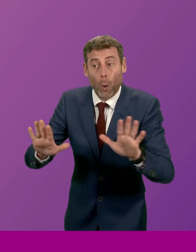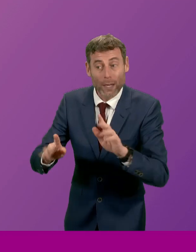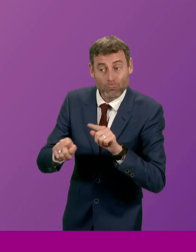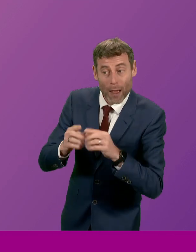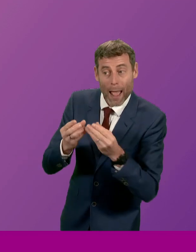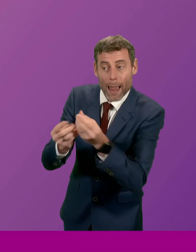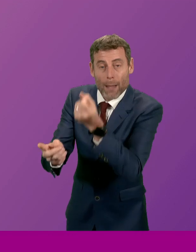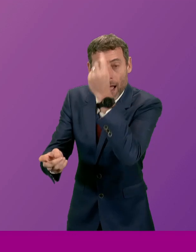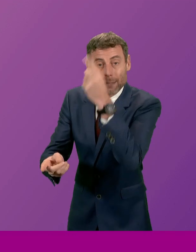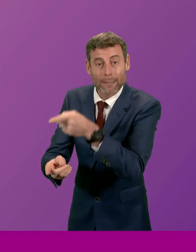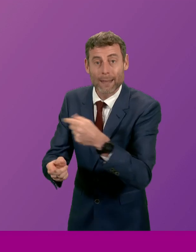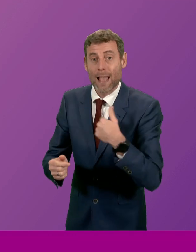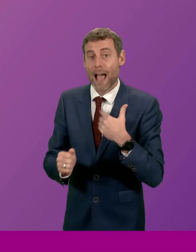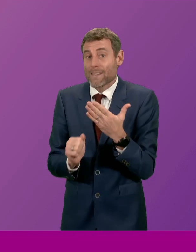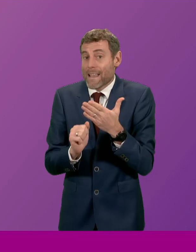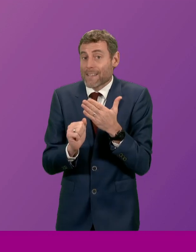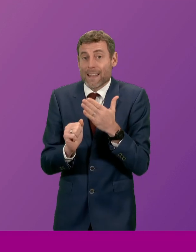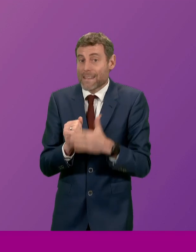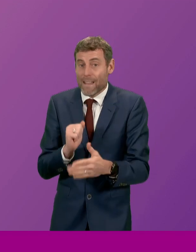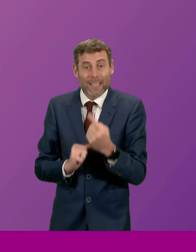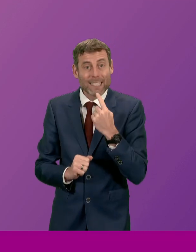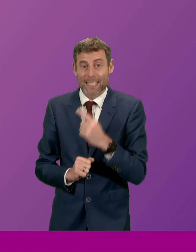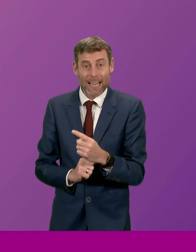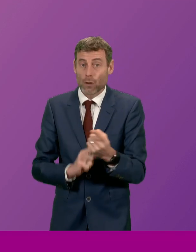no point have I asked him to comment on this specific case,